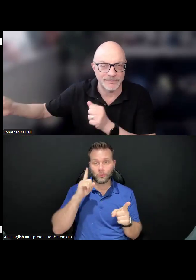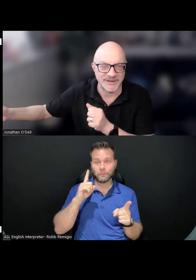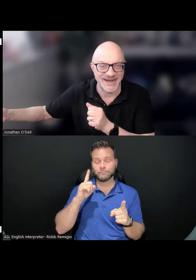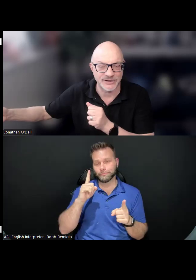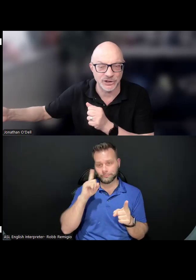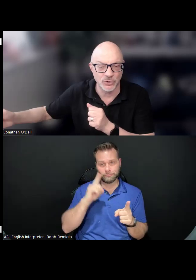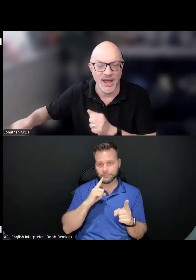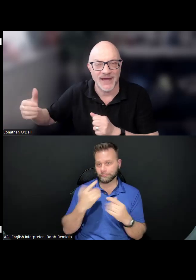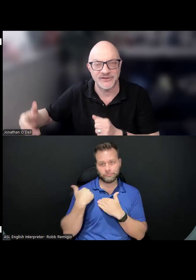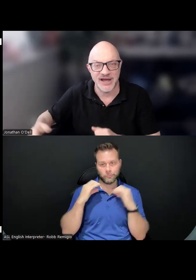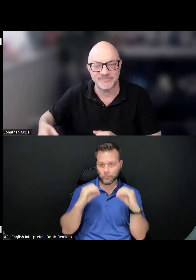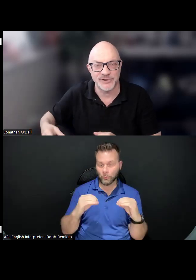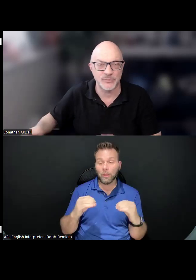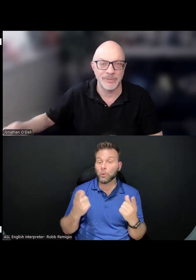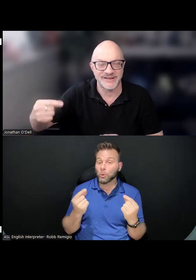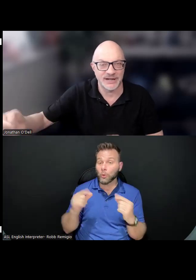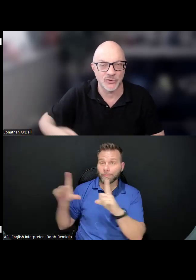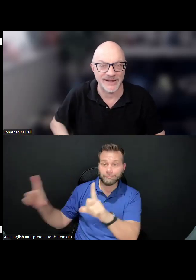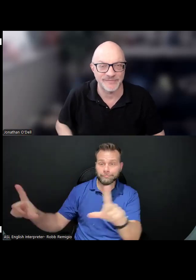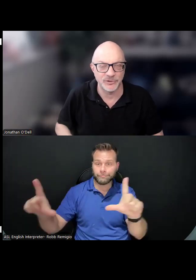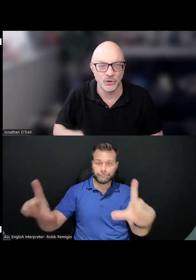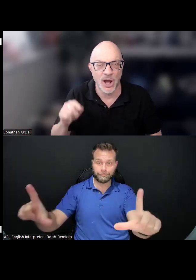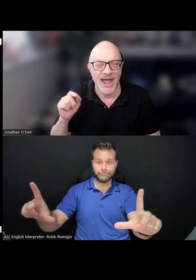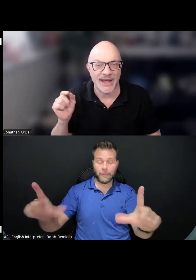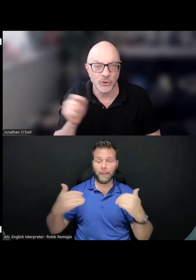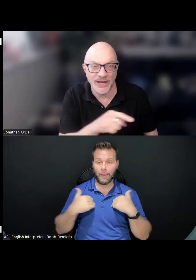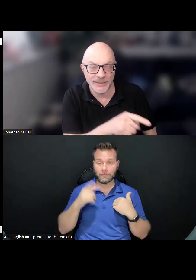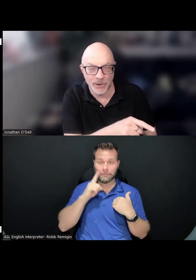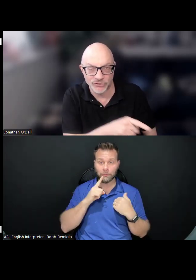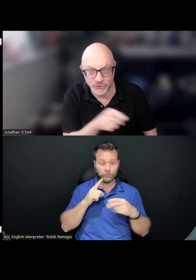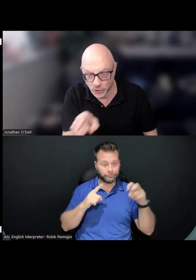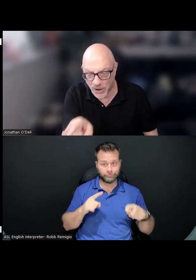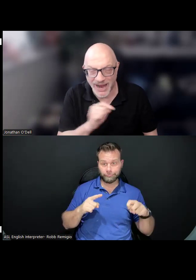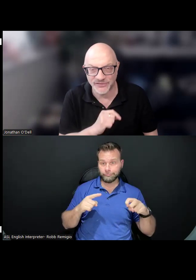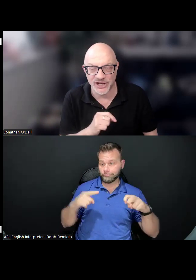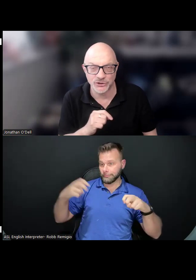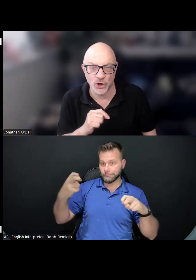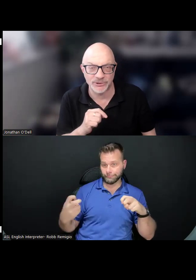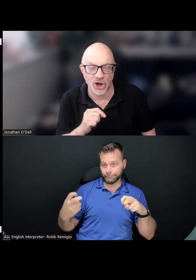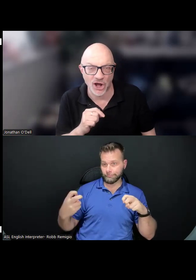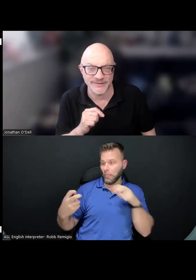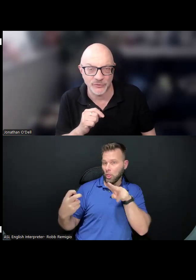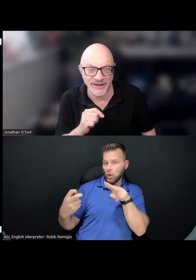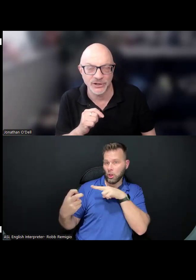front of you, and next to you, and the Deaf person sitting across from you, and looking at